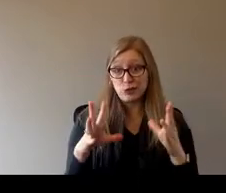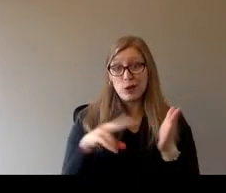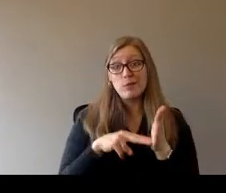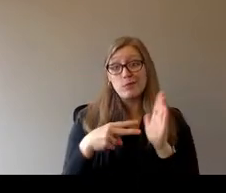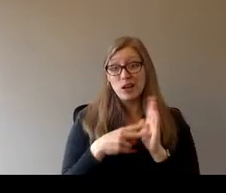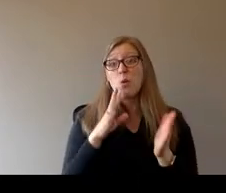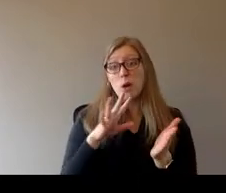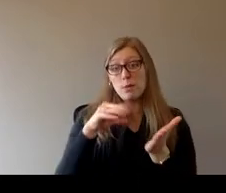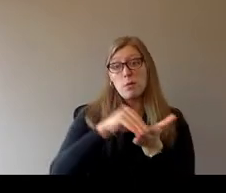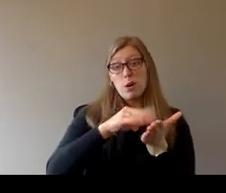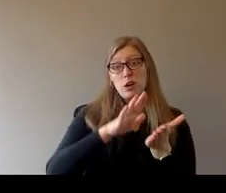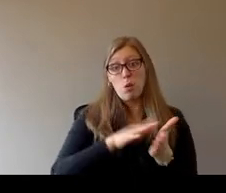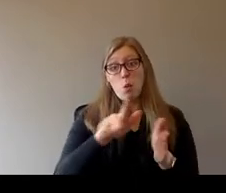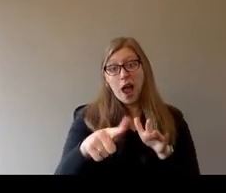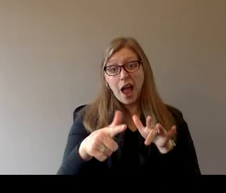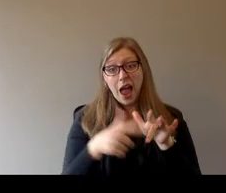absent for the entire day.